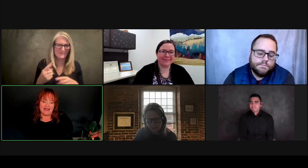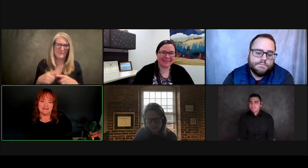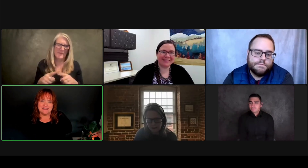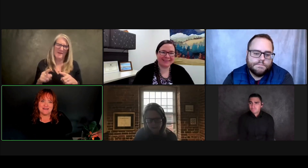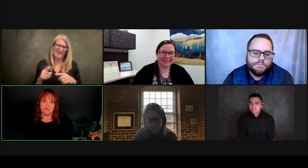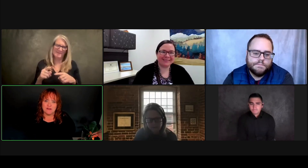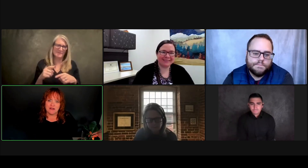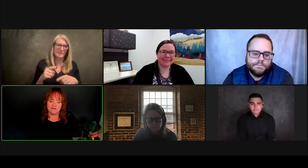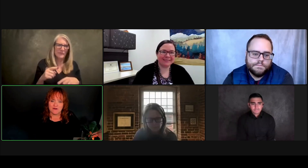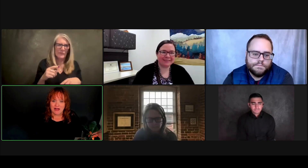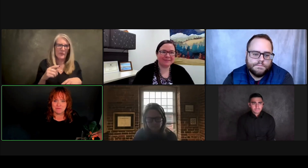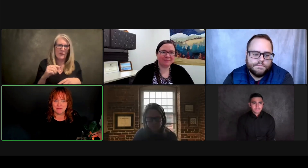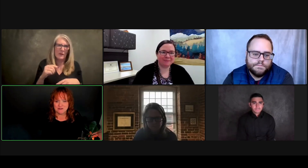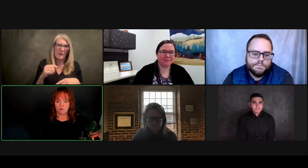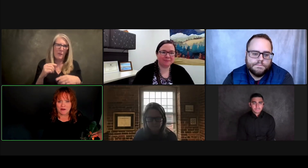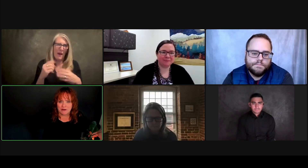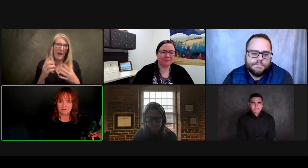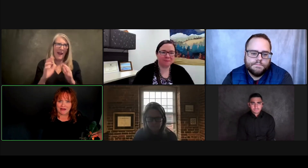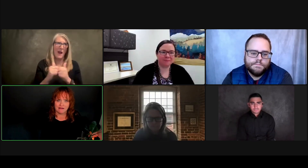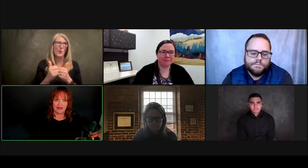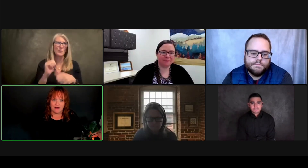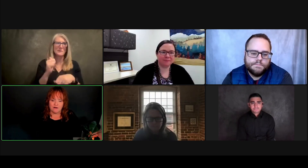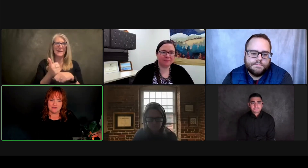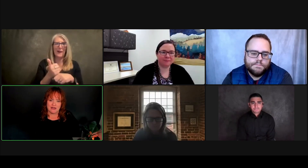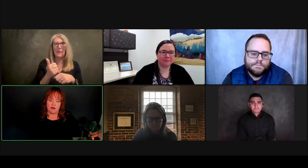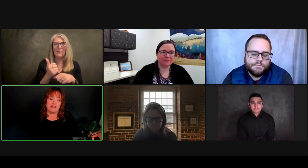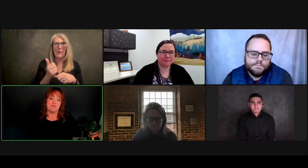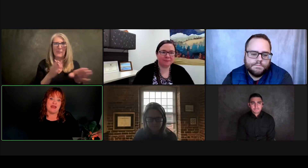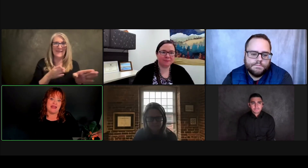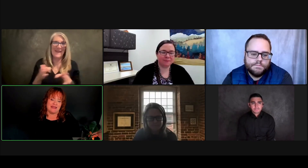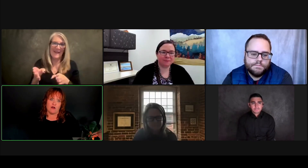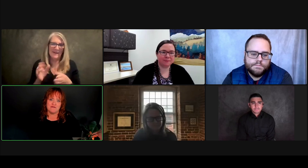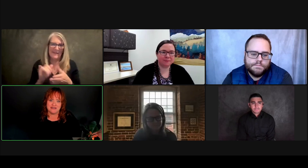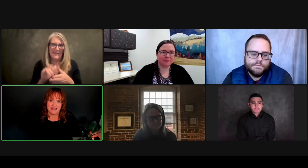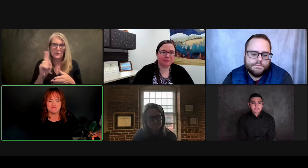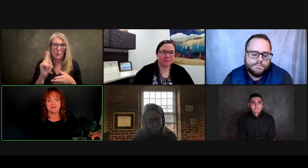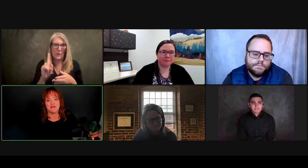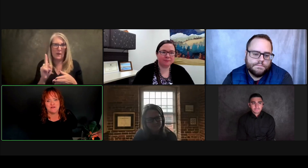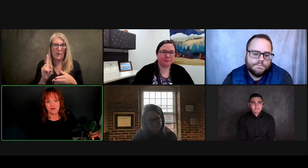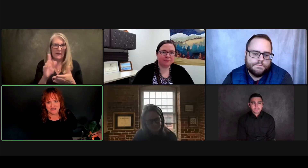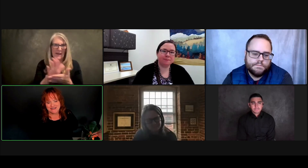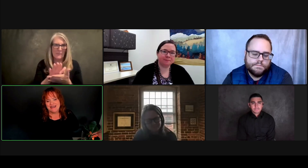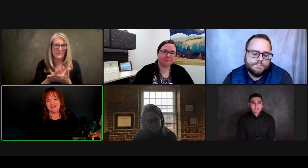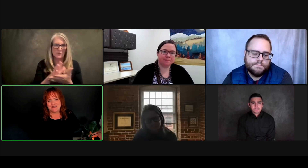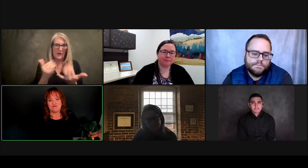And so a lot of our admins worry about how is-- how are we going to pay to get all of this captioned all at once?